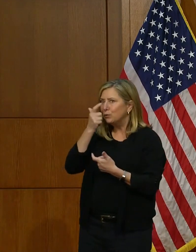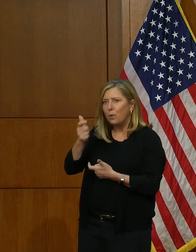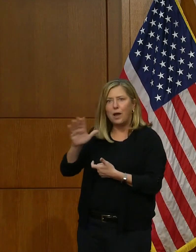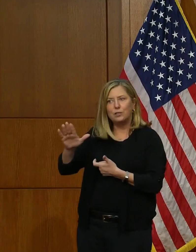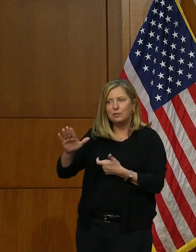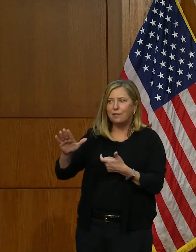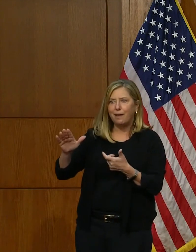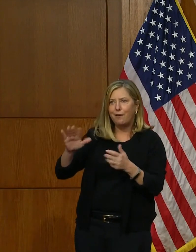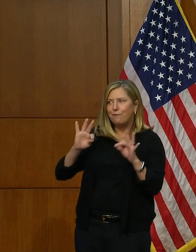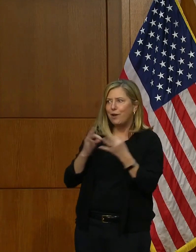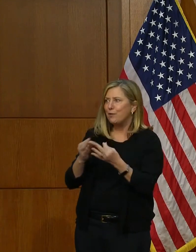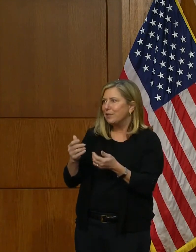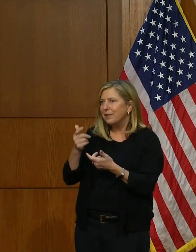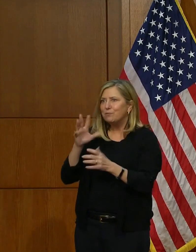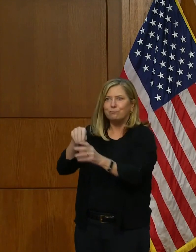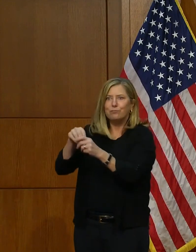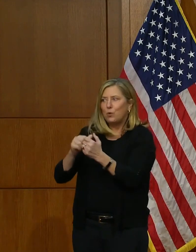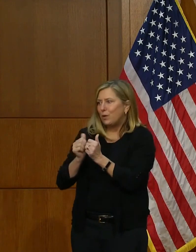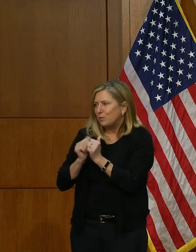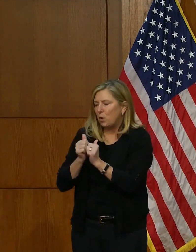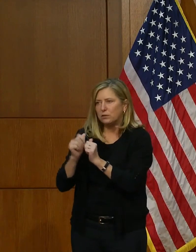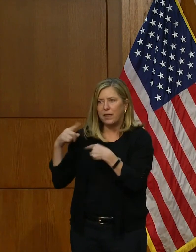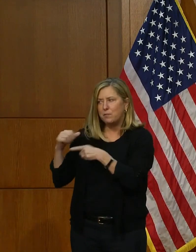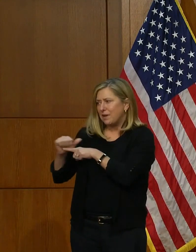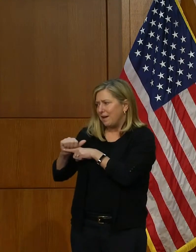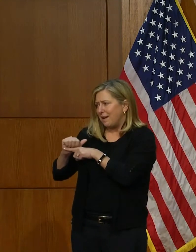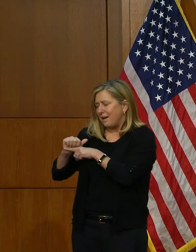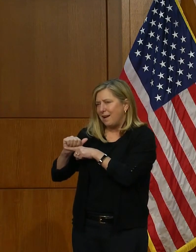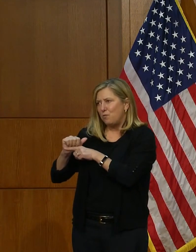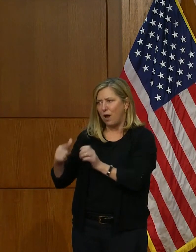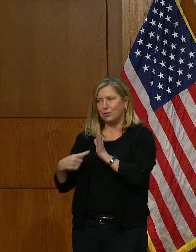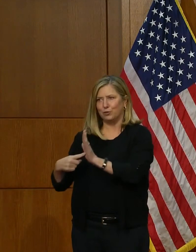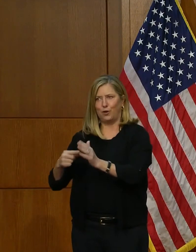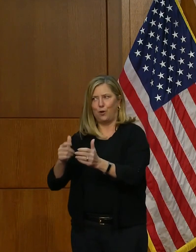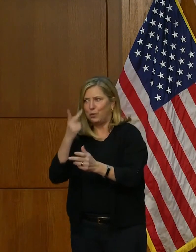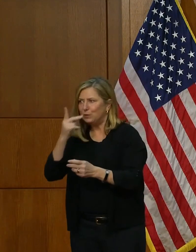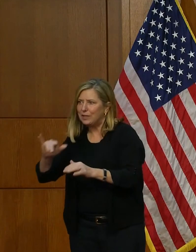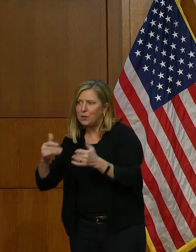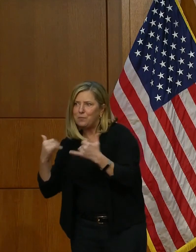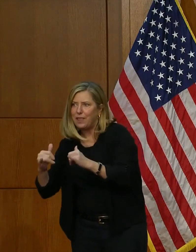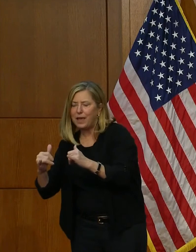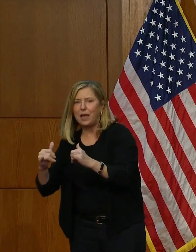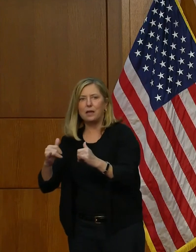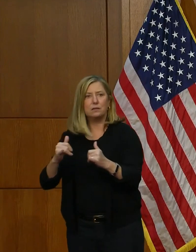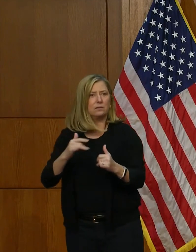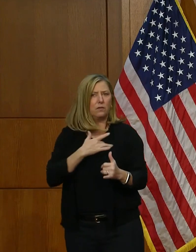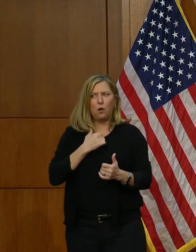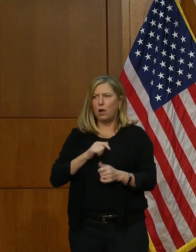FOLKS WANT TO SEE THEIR LOVED ONES PARTICIPATED. ATHLETIC TRAINING FOR YEARS TO SHOWCASE